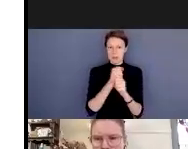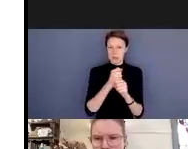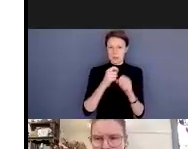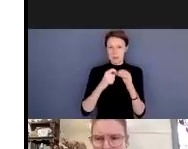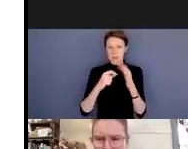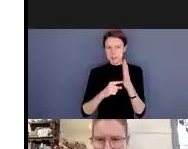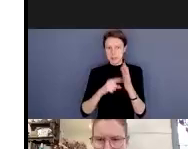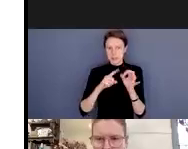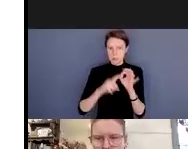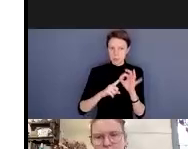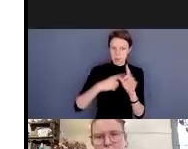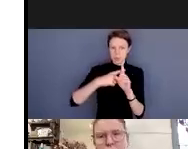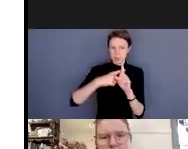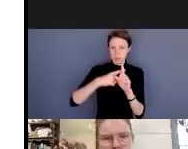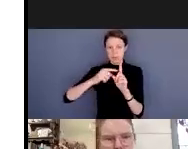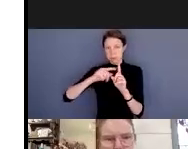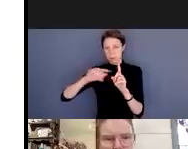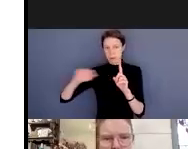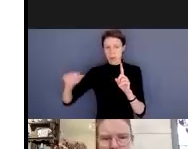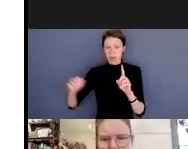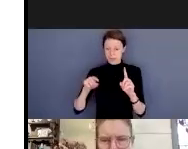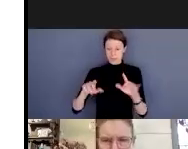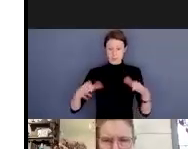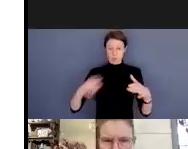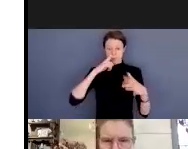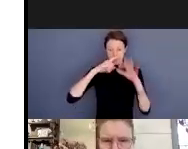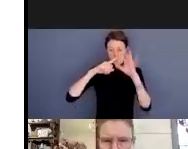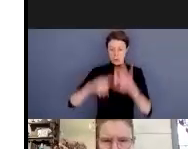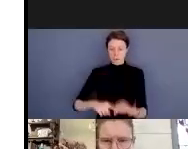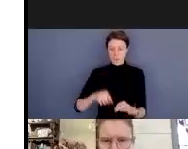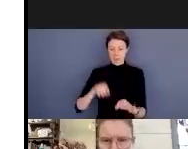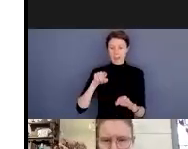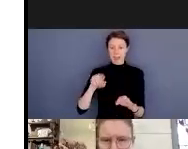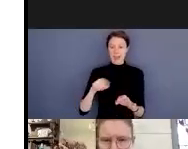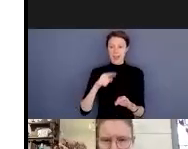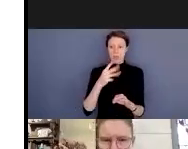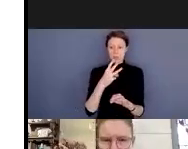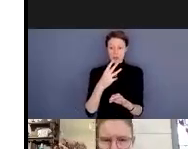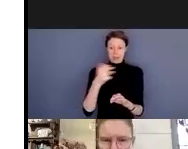in this group saying they actively avoid news on that topic, and the other items in that list, you